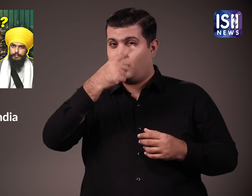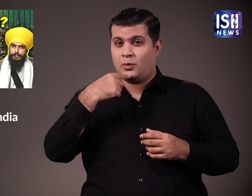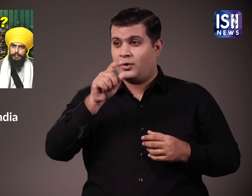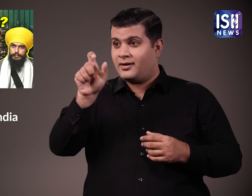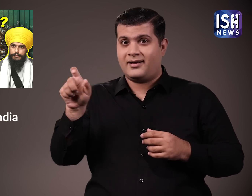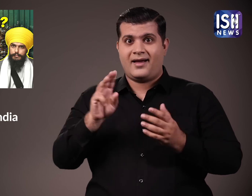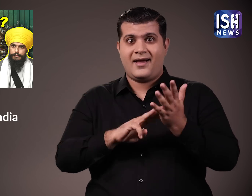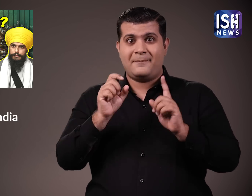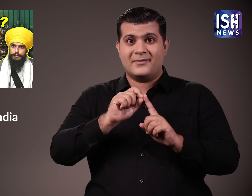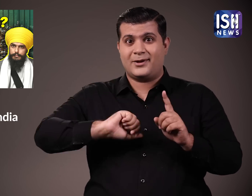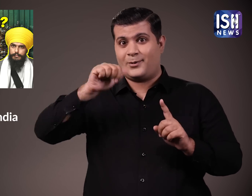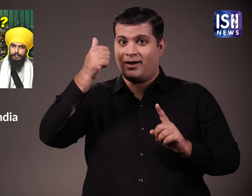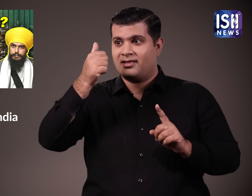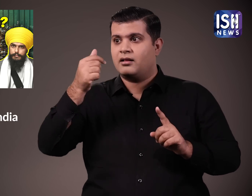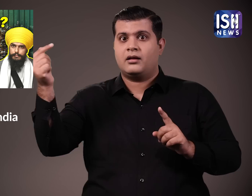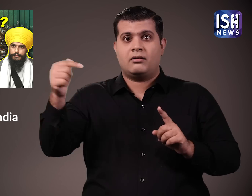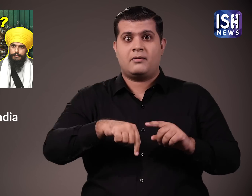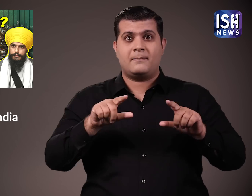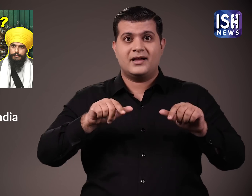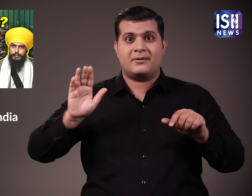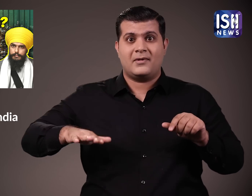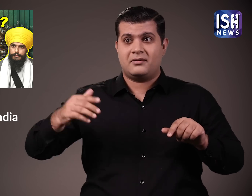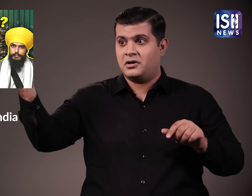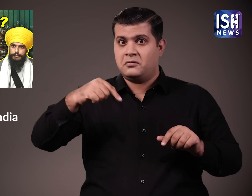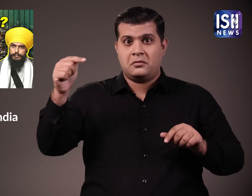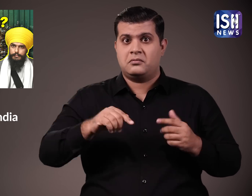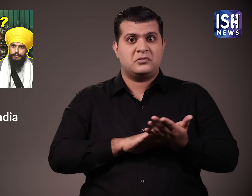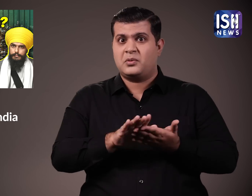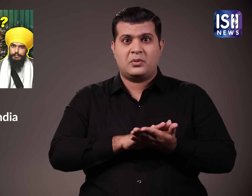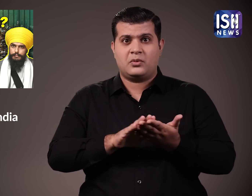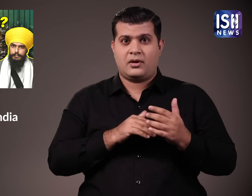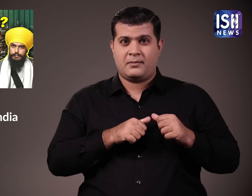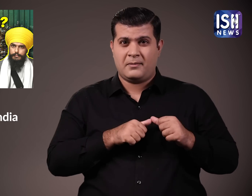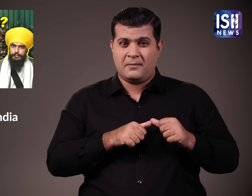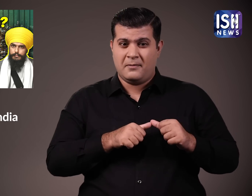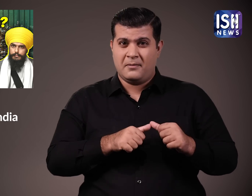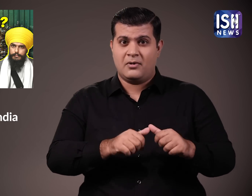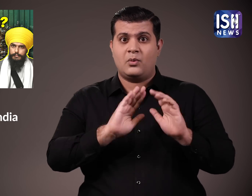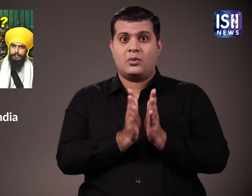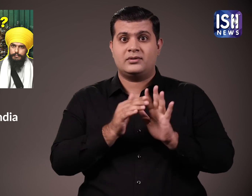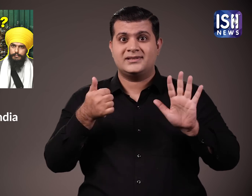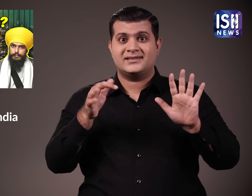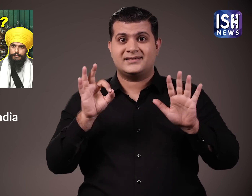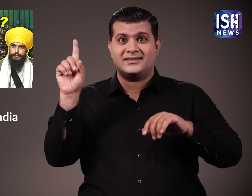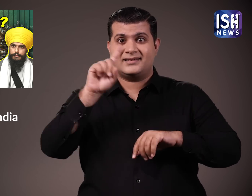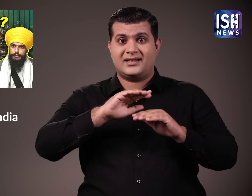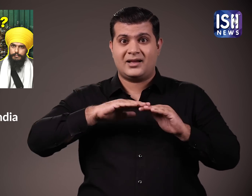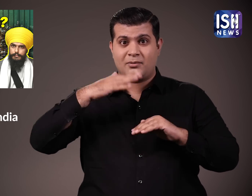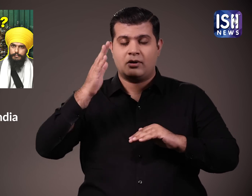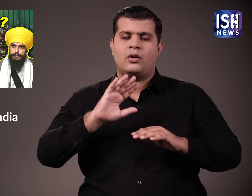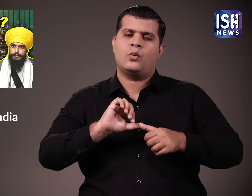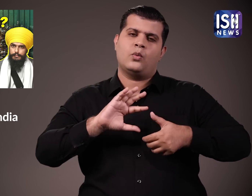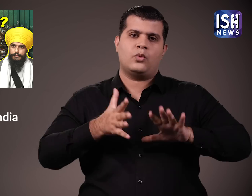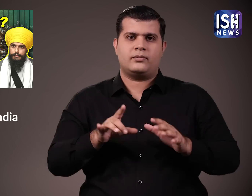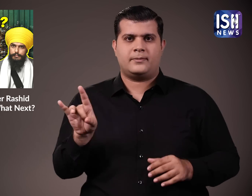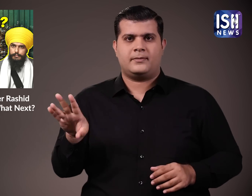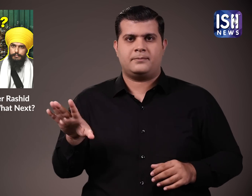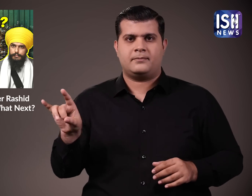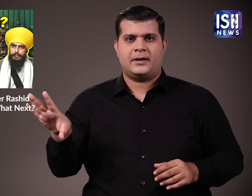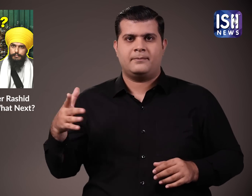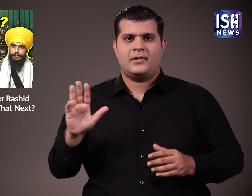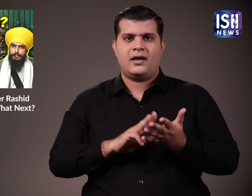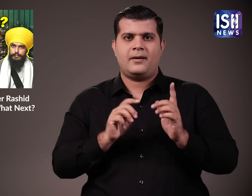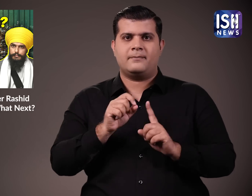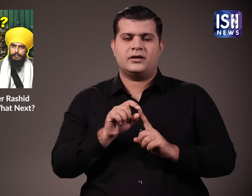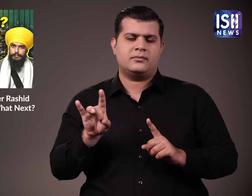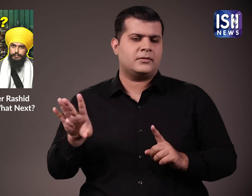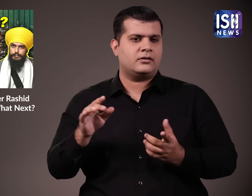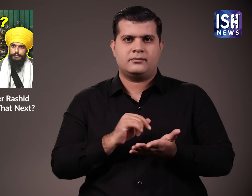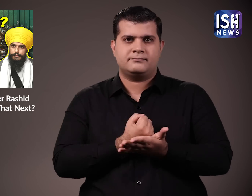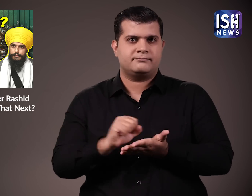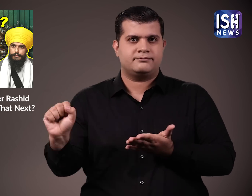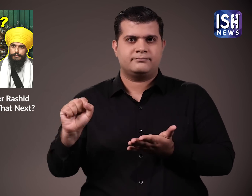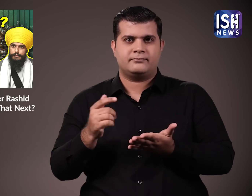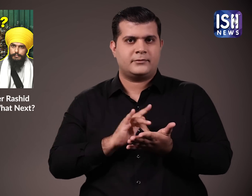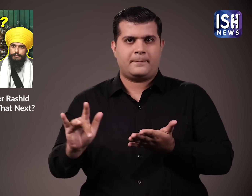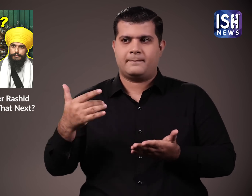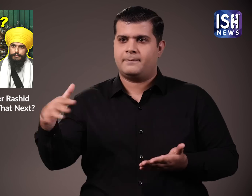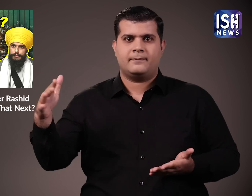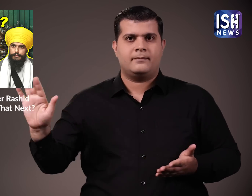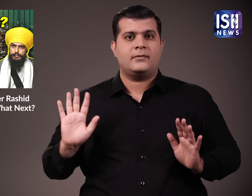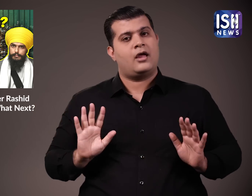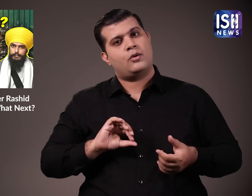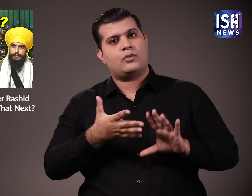if an MP is absent for more than 60 days from all meetings, their seat can be declared vacant.